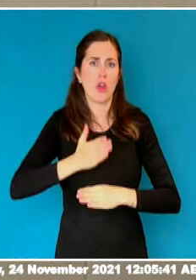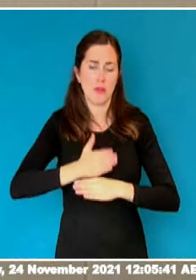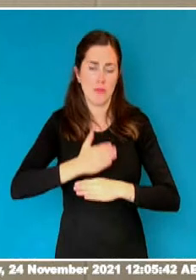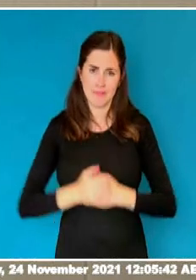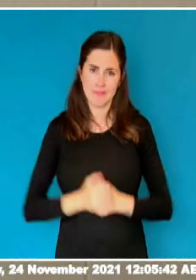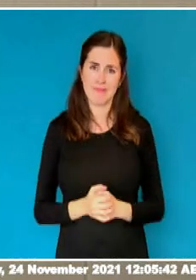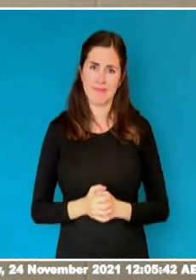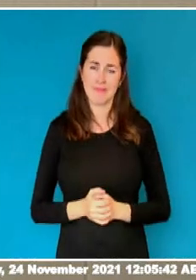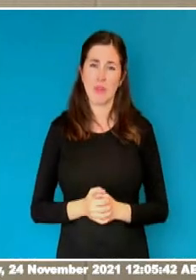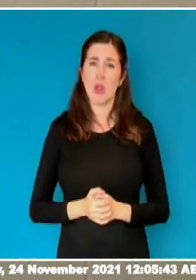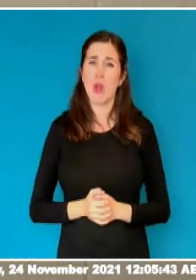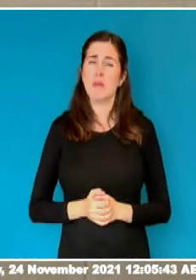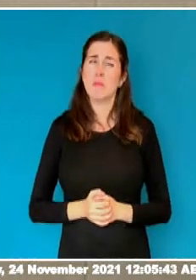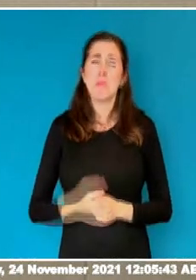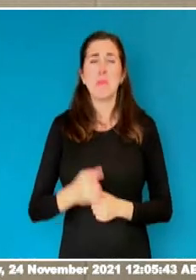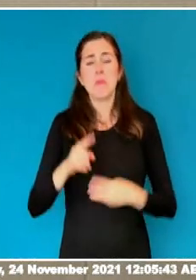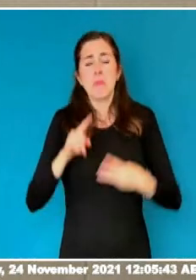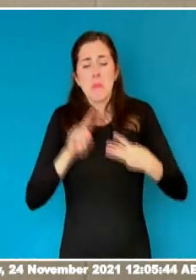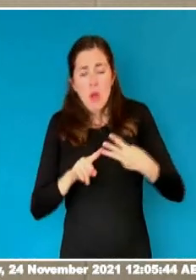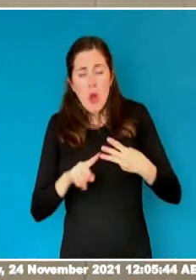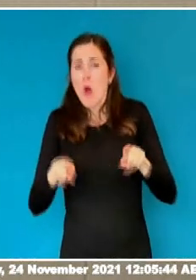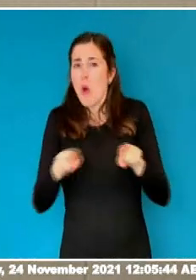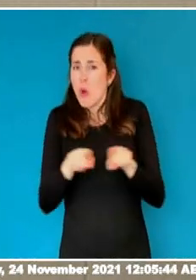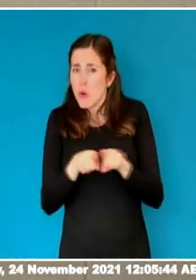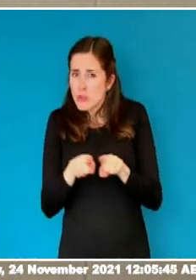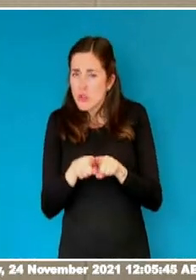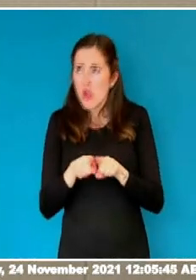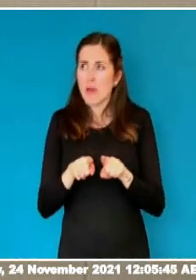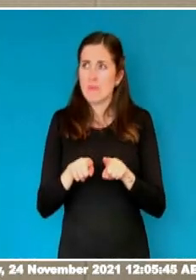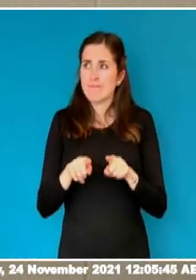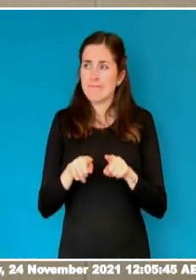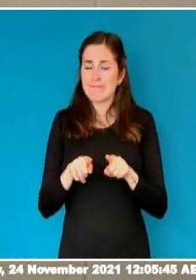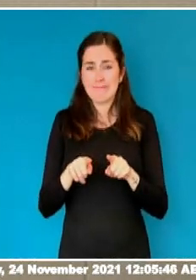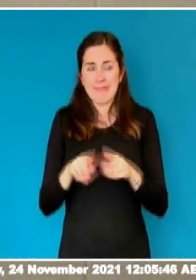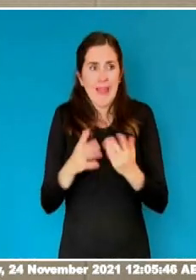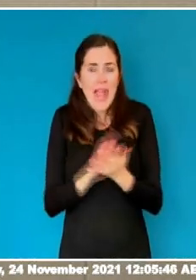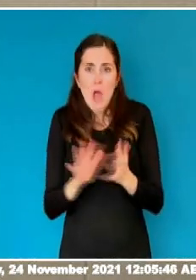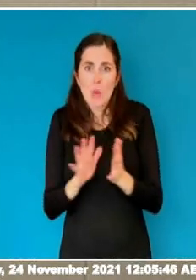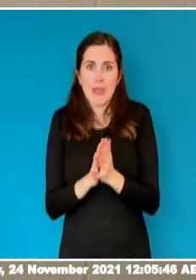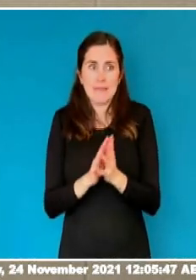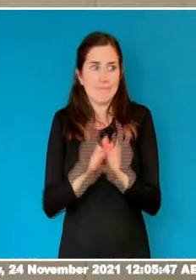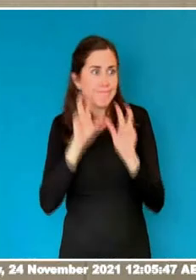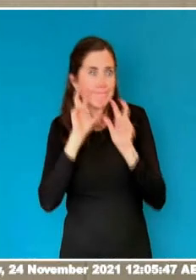Probably the third I would say is in terms of attraction of people, people to the agency,